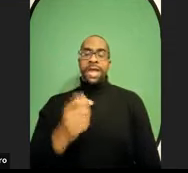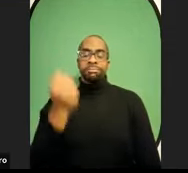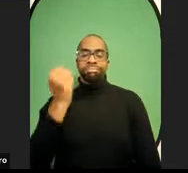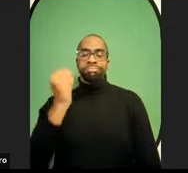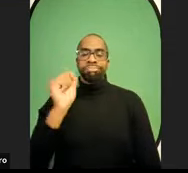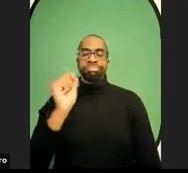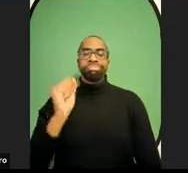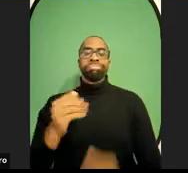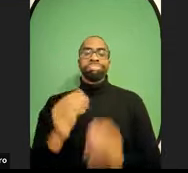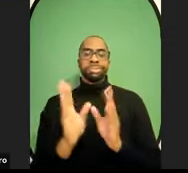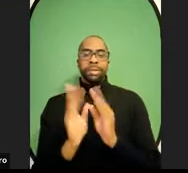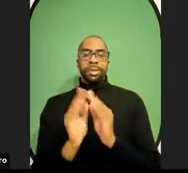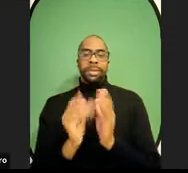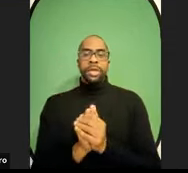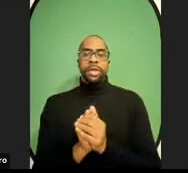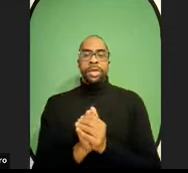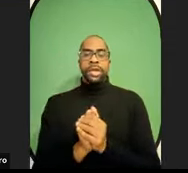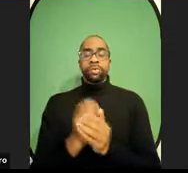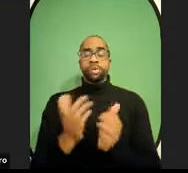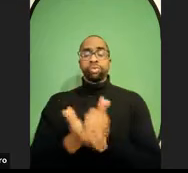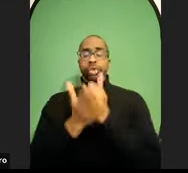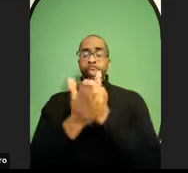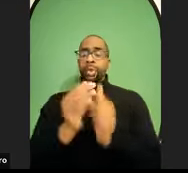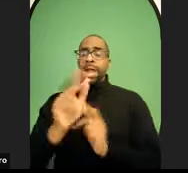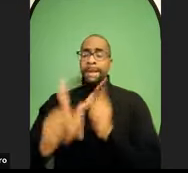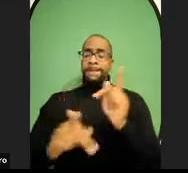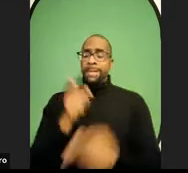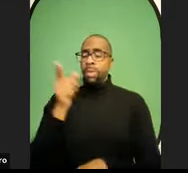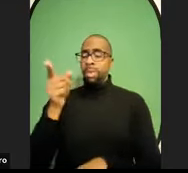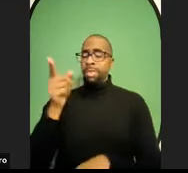physicians, with the goal of supporting underserved communities of her native